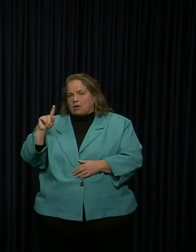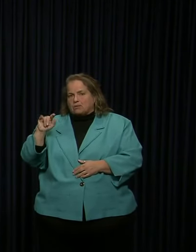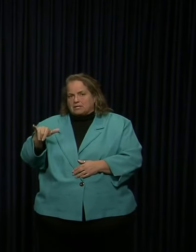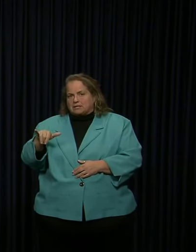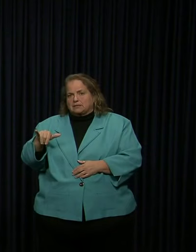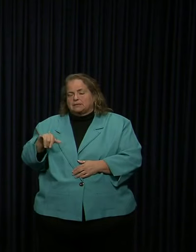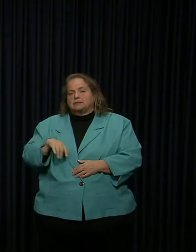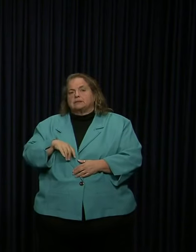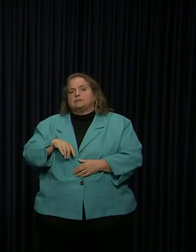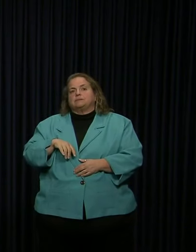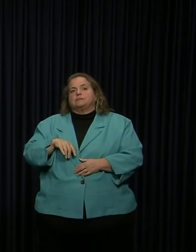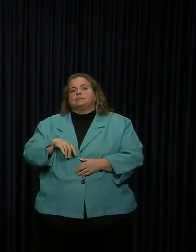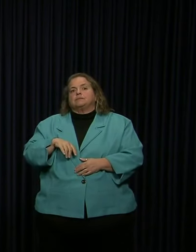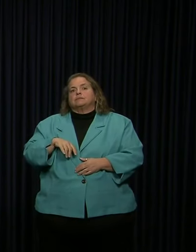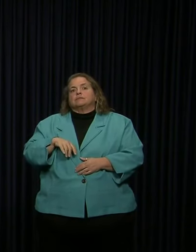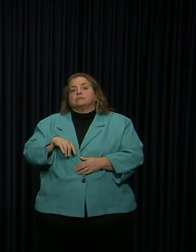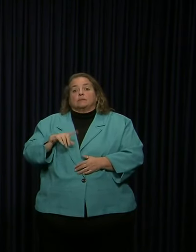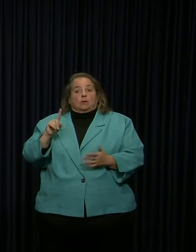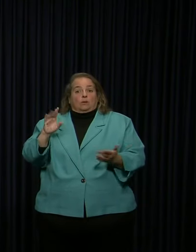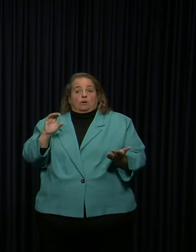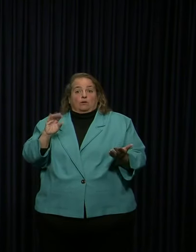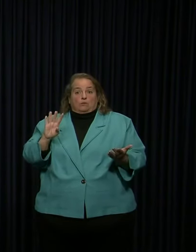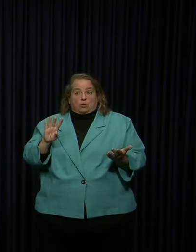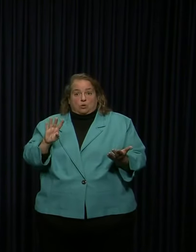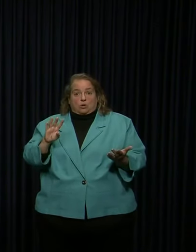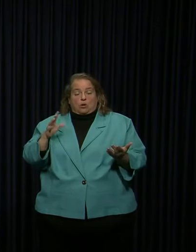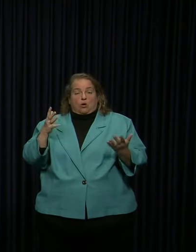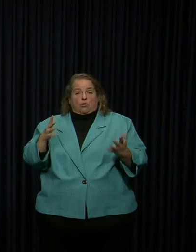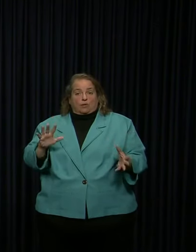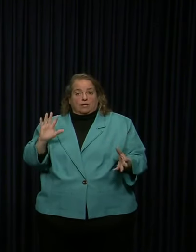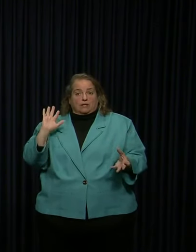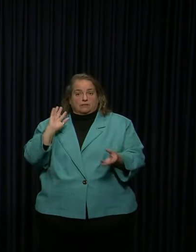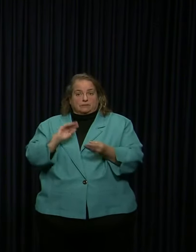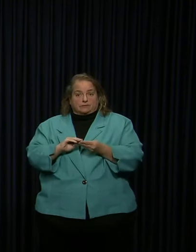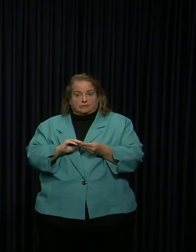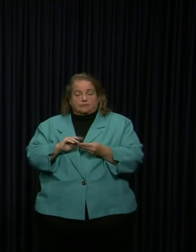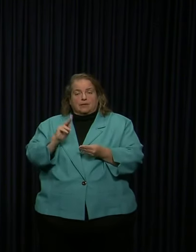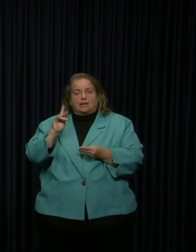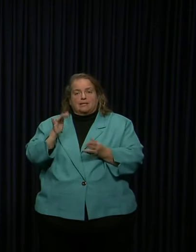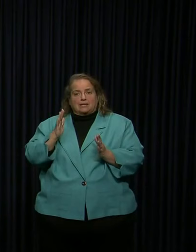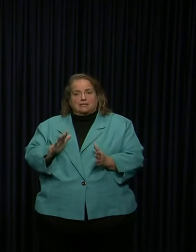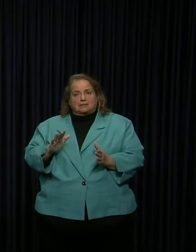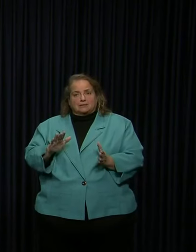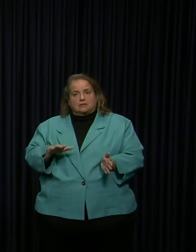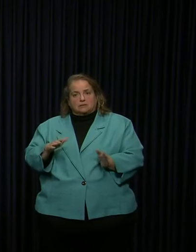MULTI-RACIAL. ON ETHNICITY IT'S 94.33 PERTS